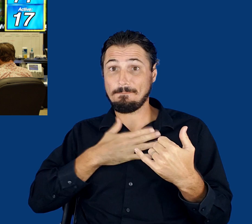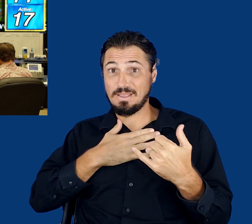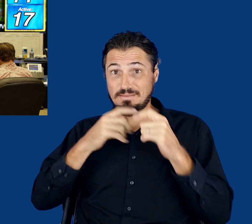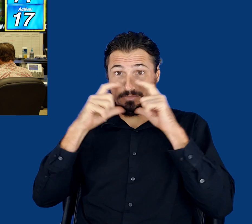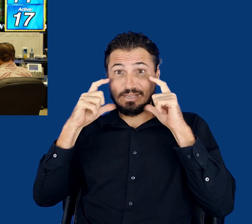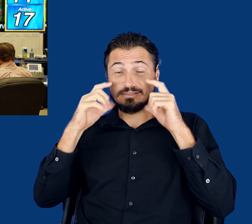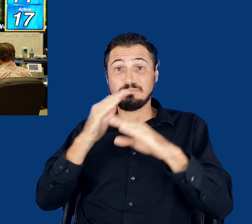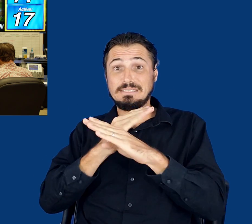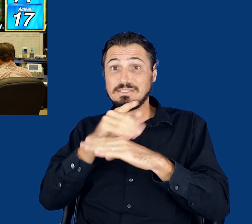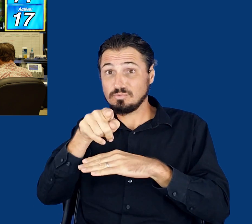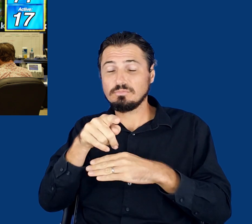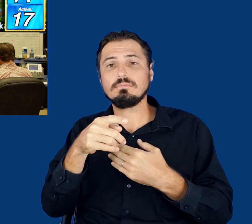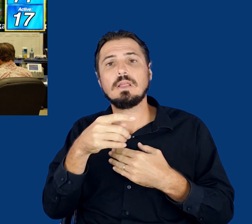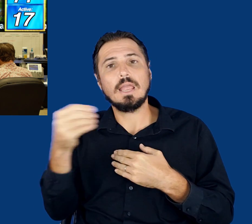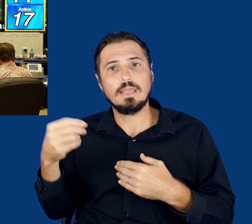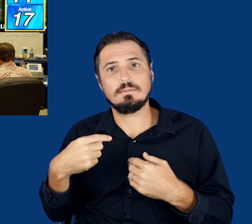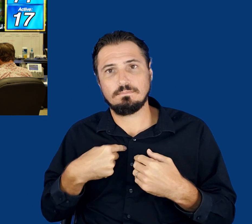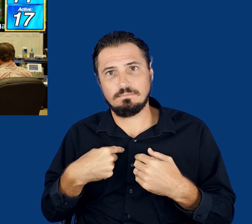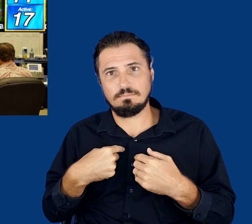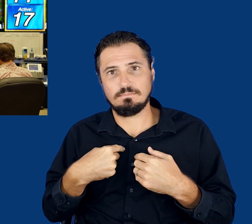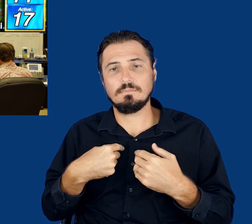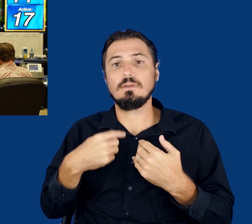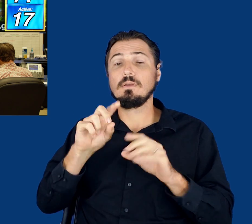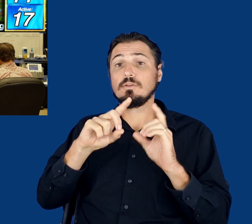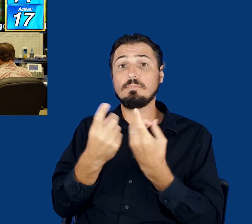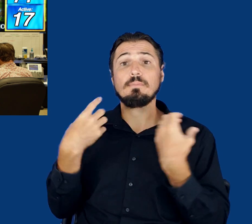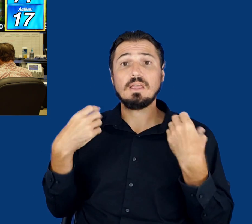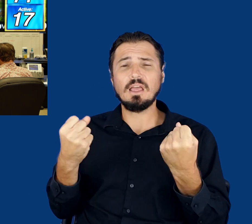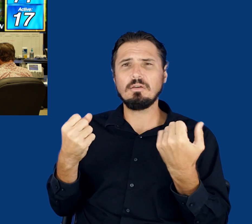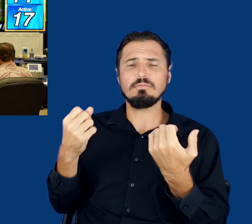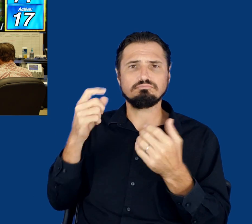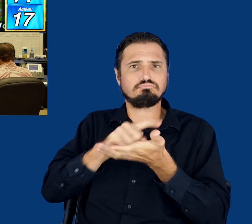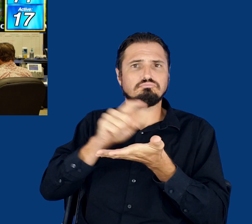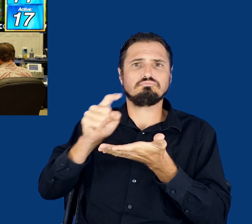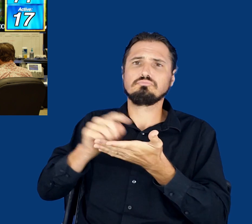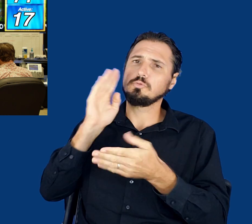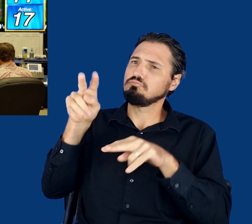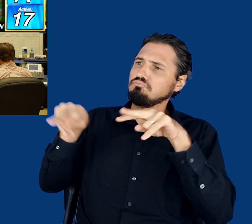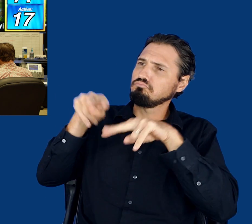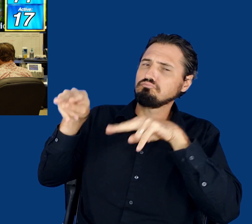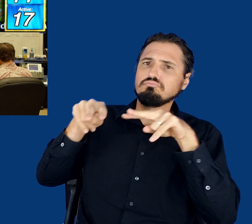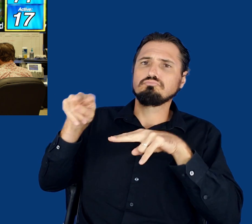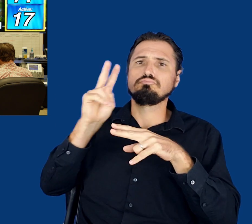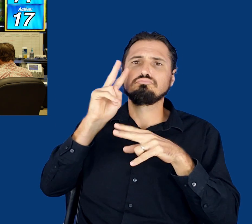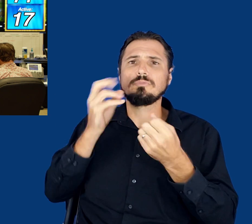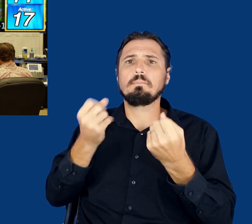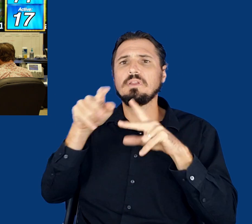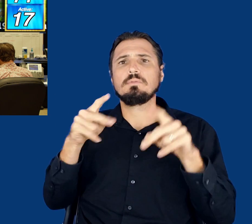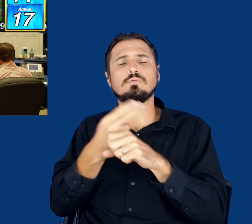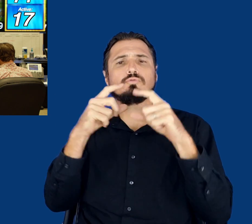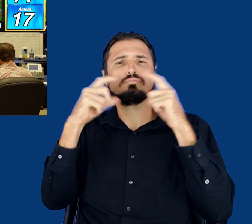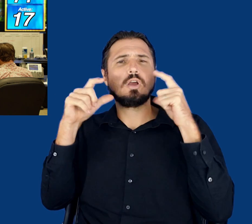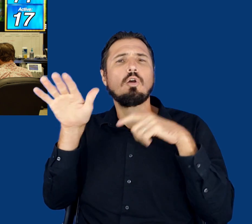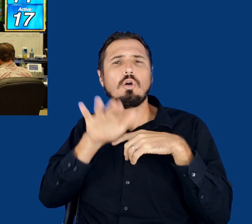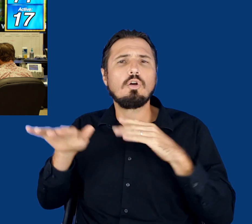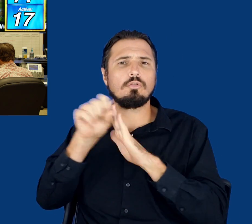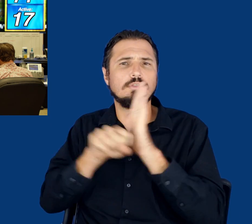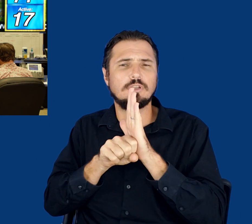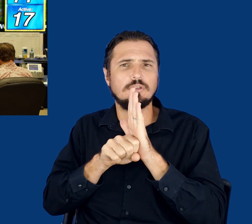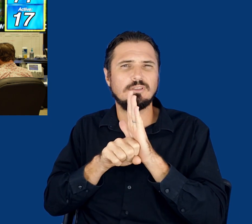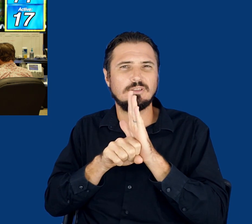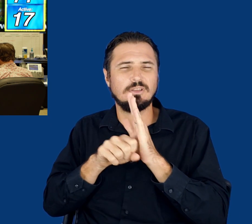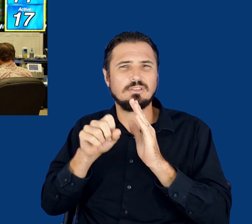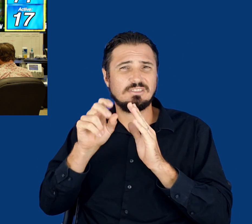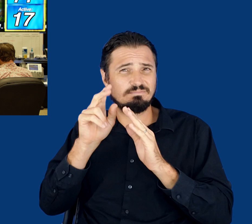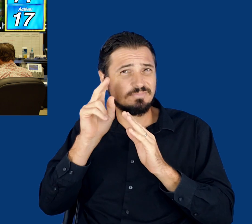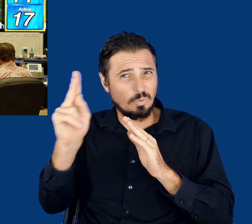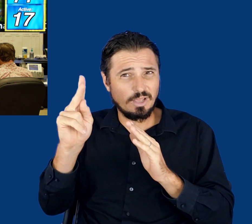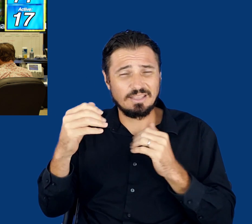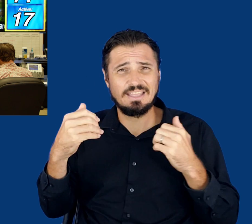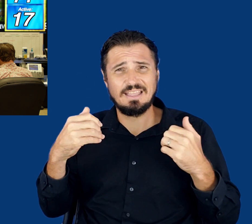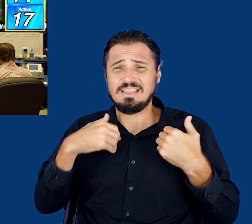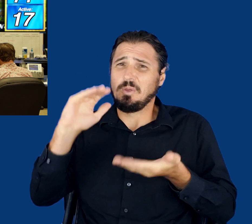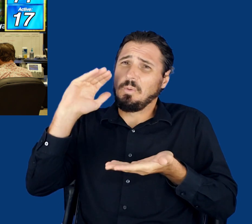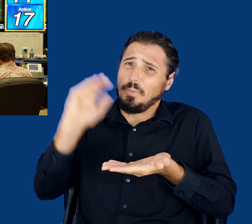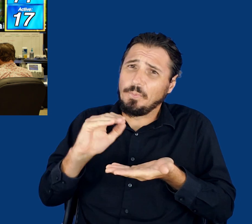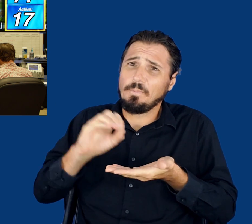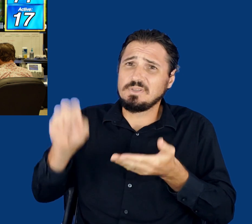The Health Department conducts weekly observational mask surveys statewide, and Kaua`i County most recently had the lowest mask use in those surveys, compared to the other counties.